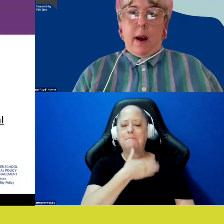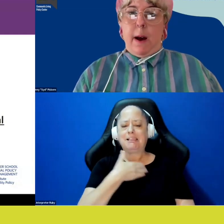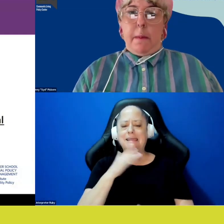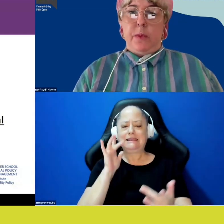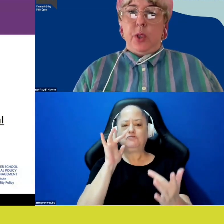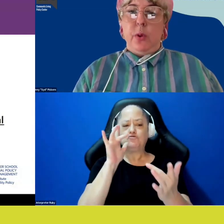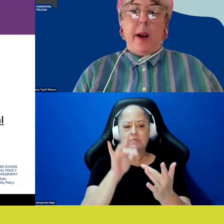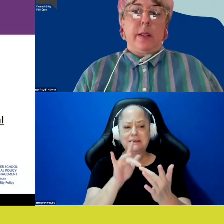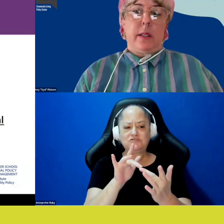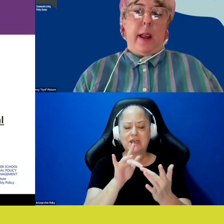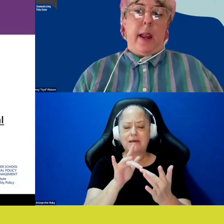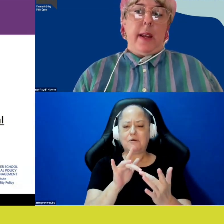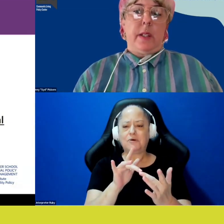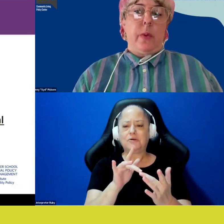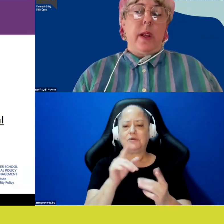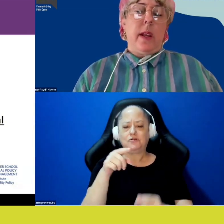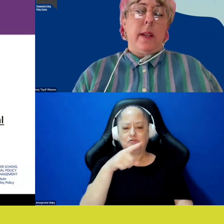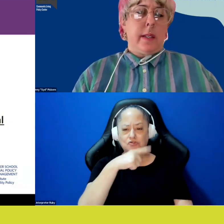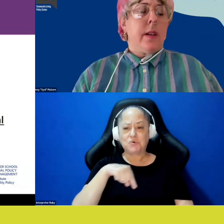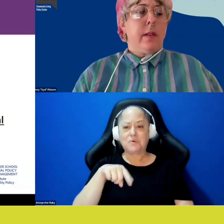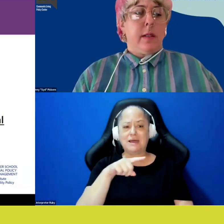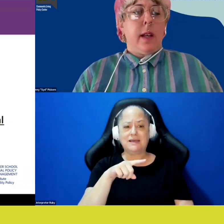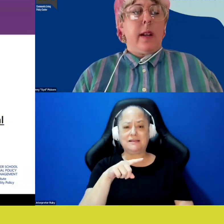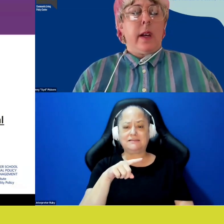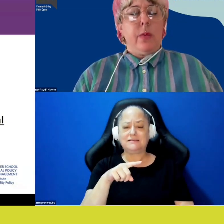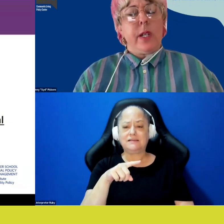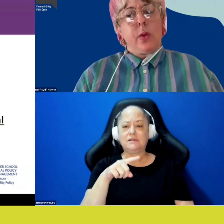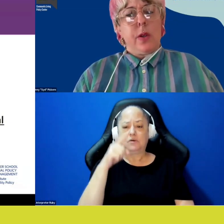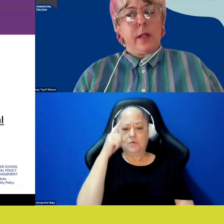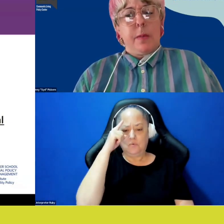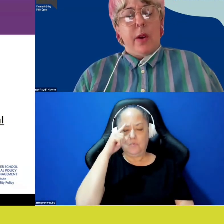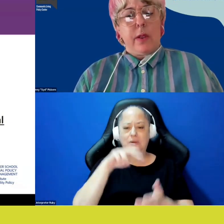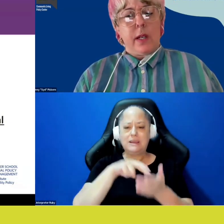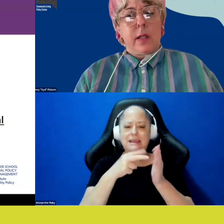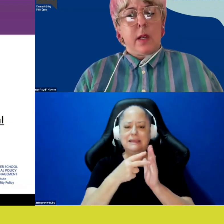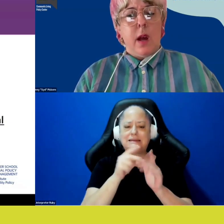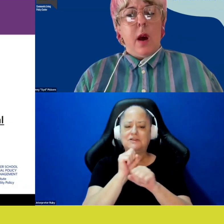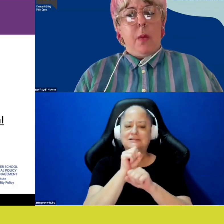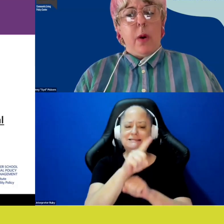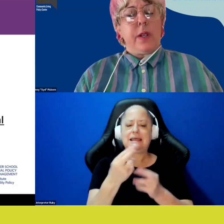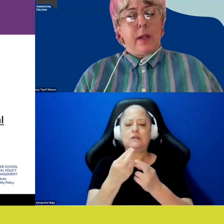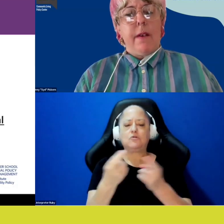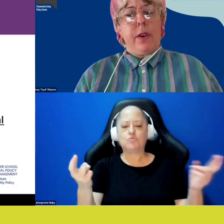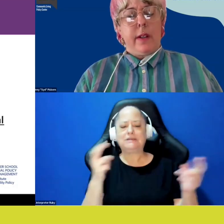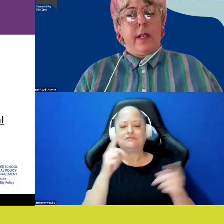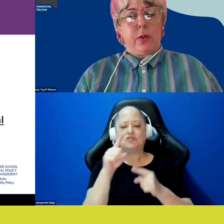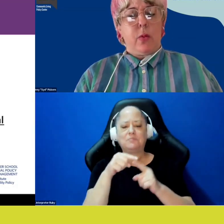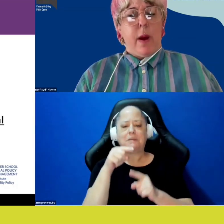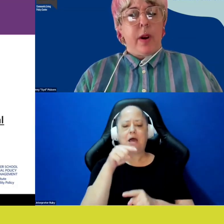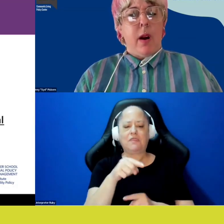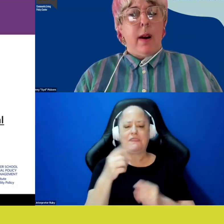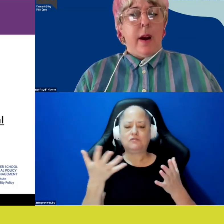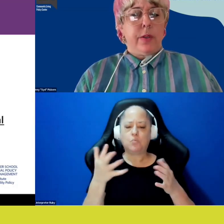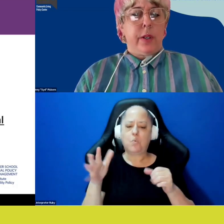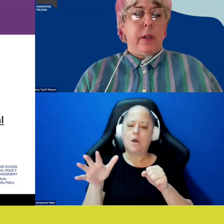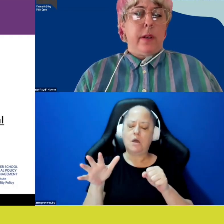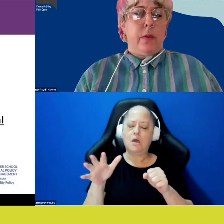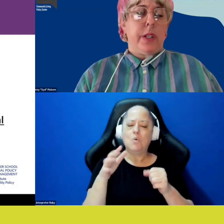to us, and we intend on sending a resource about this what was covered in this webinar out to